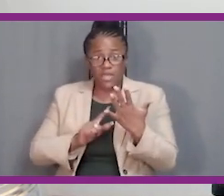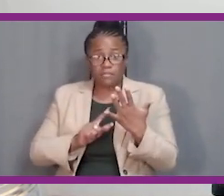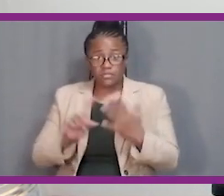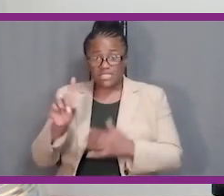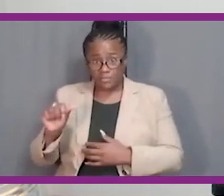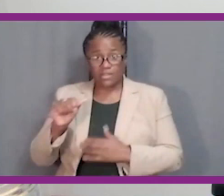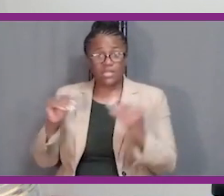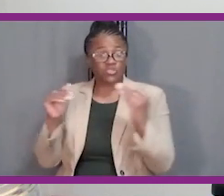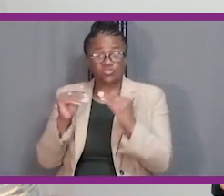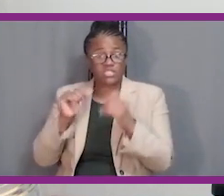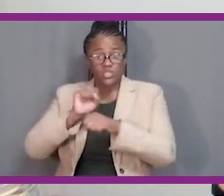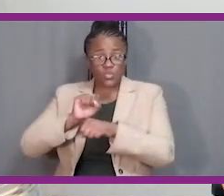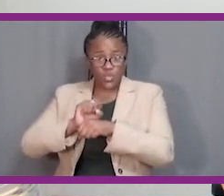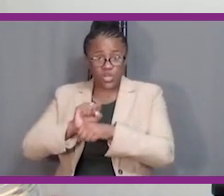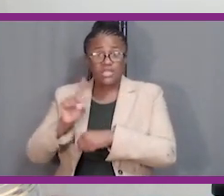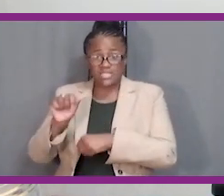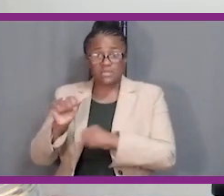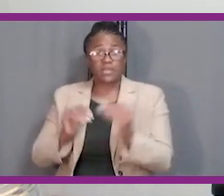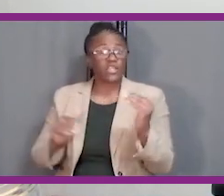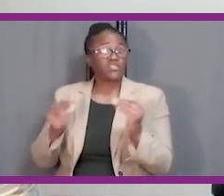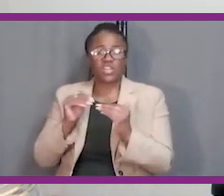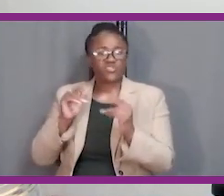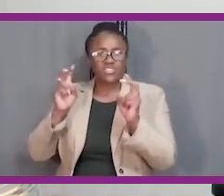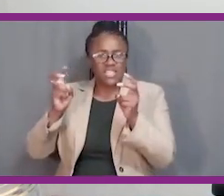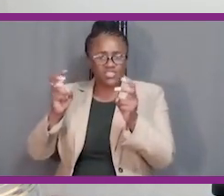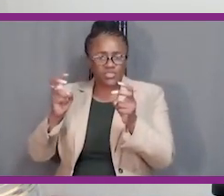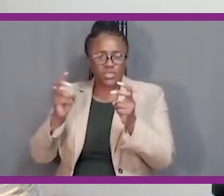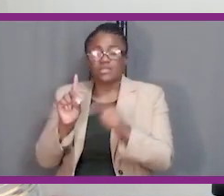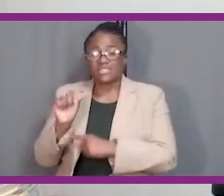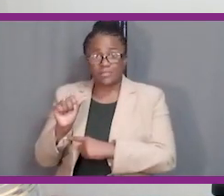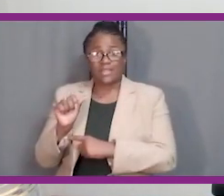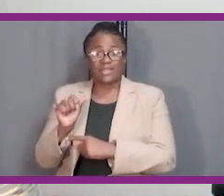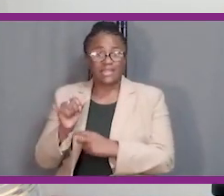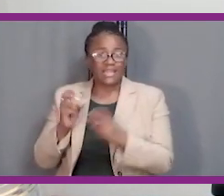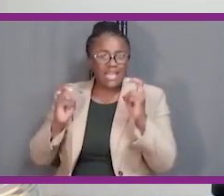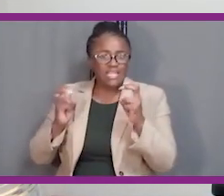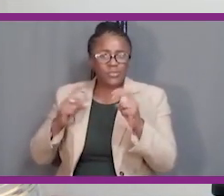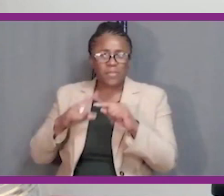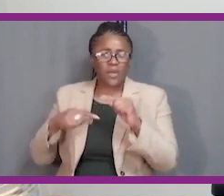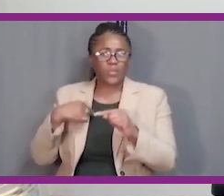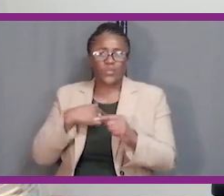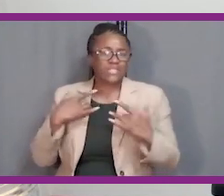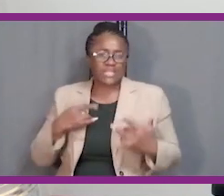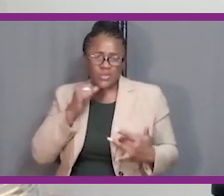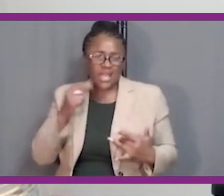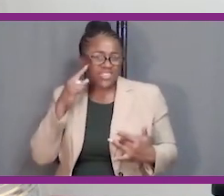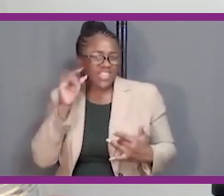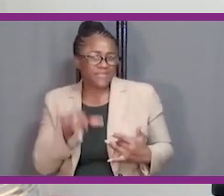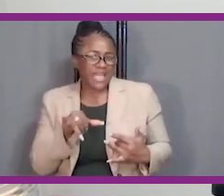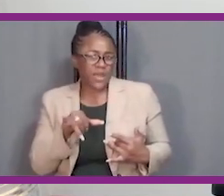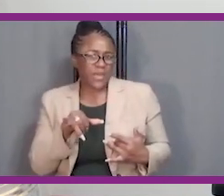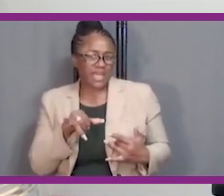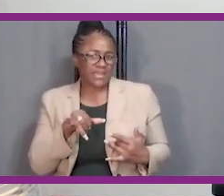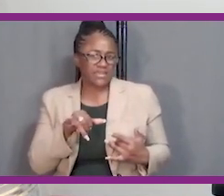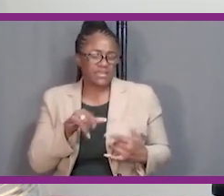but we don't think about them like that. And so I think part of this to me is how do we as disabled